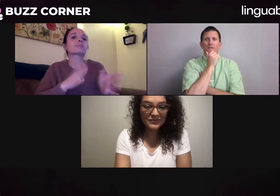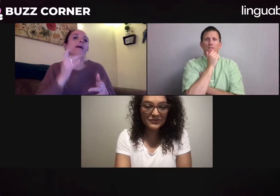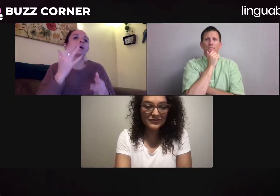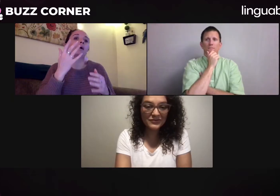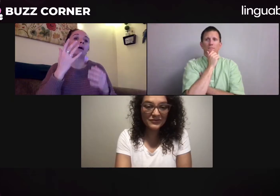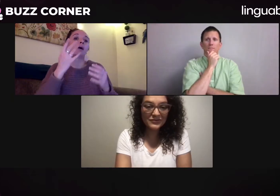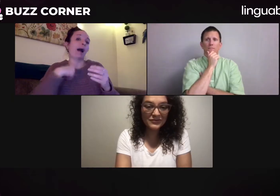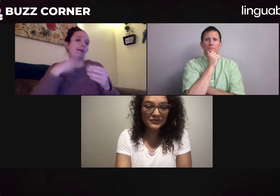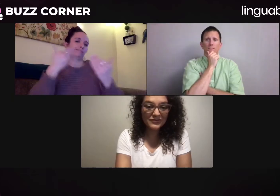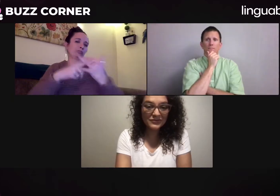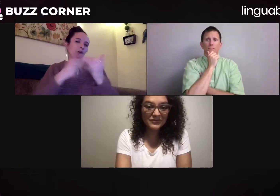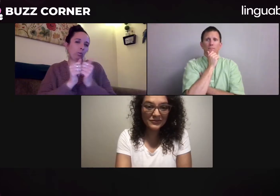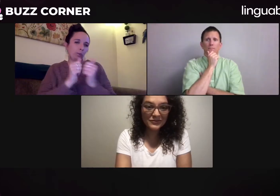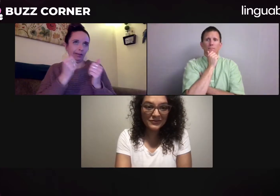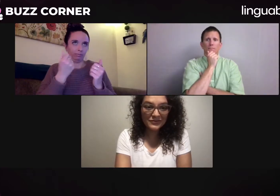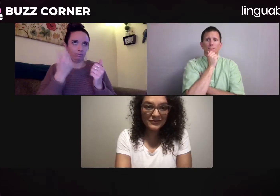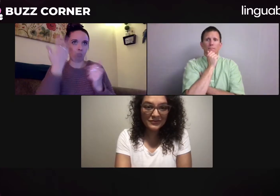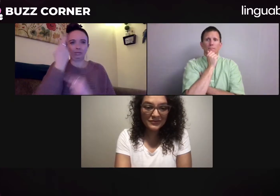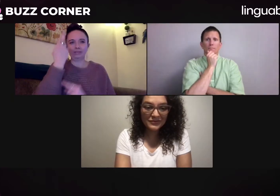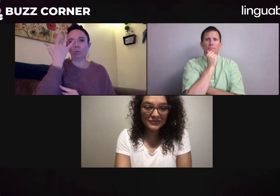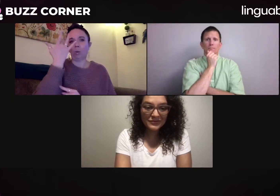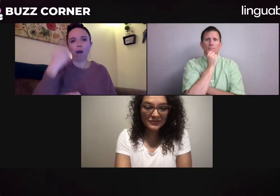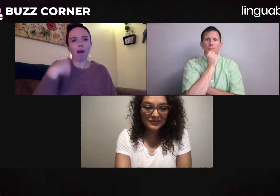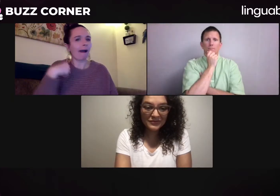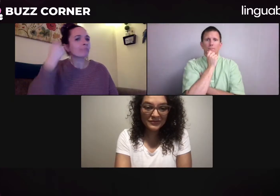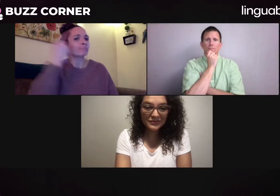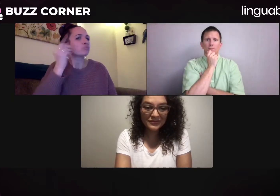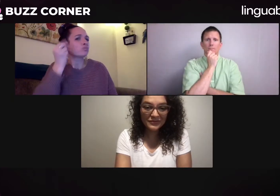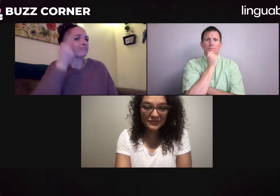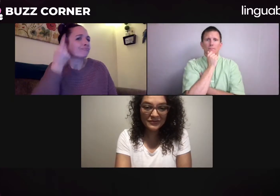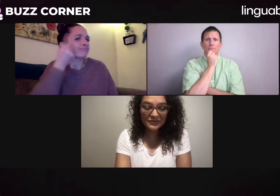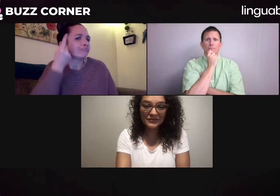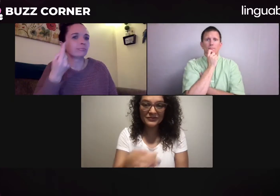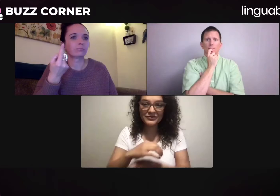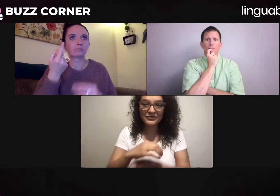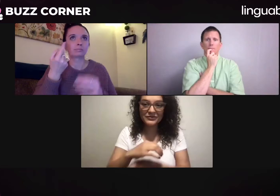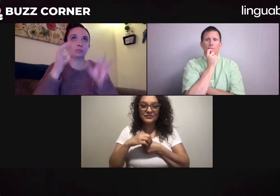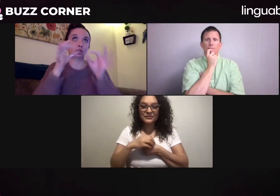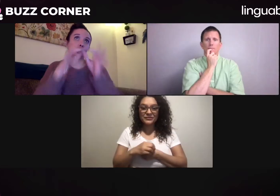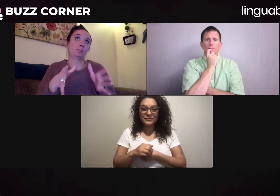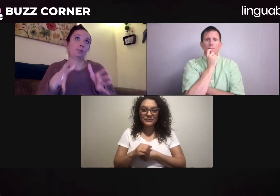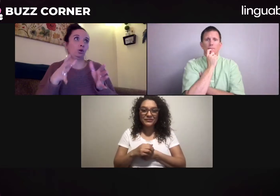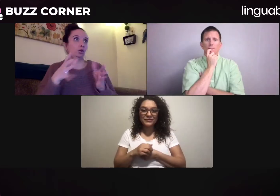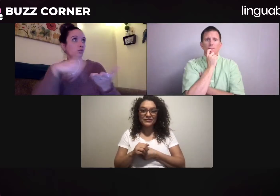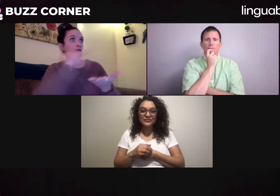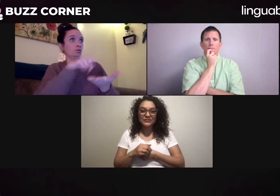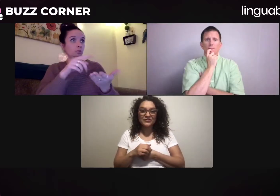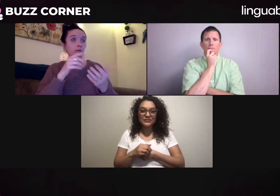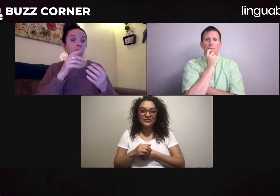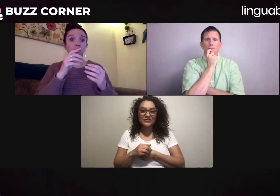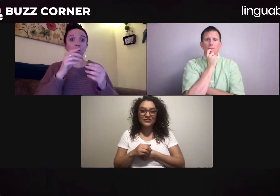So I thought I would start off with sort of my reasoning around